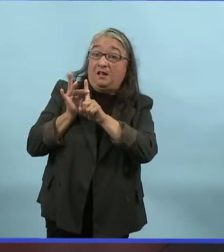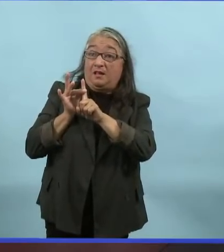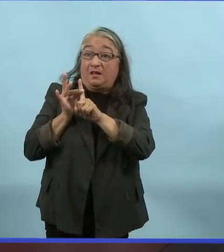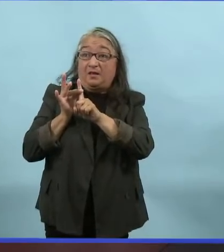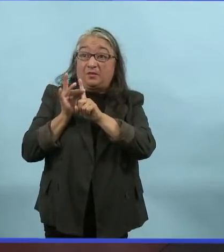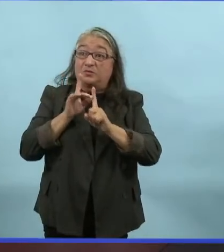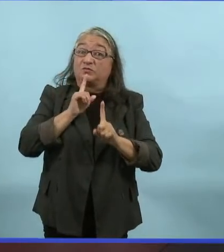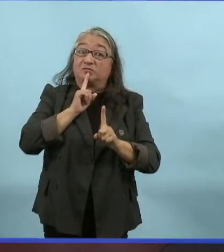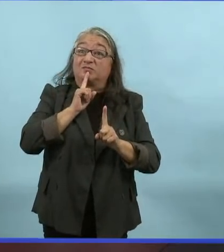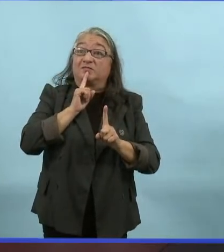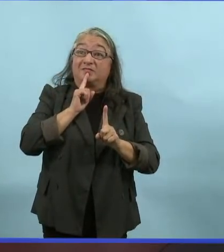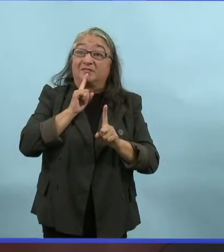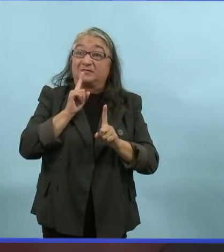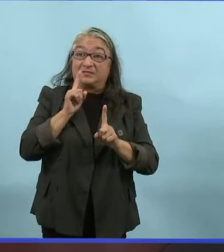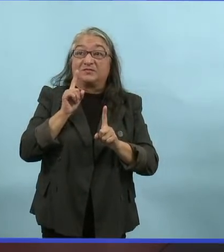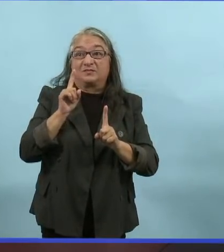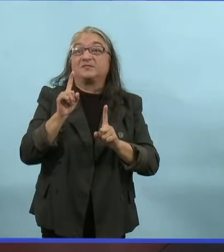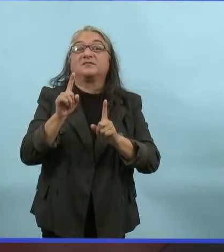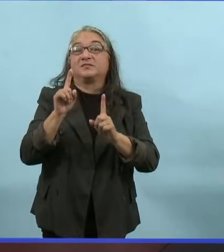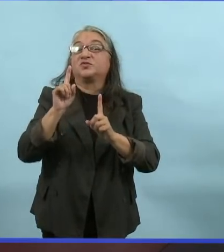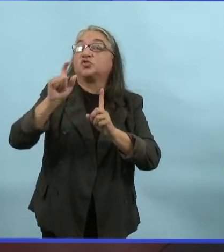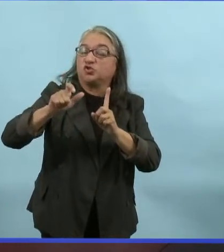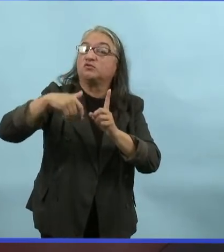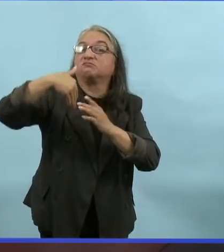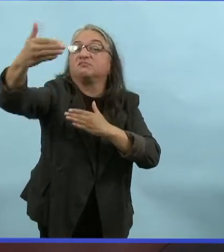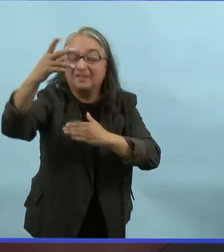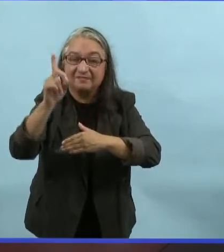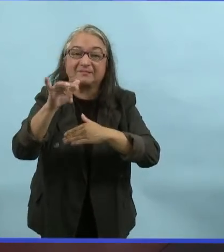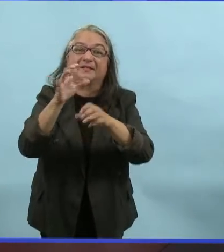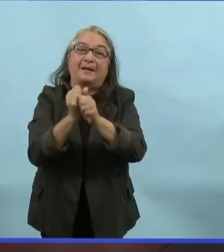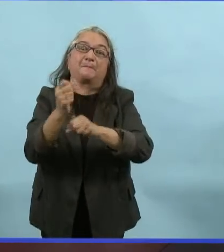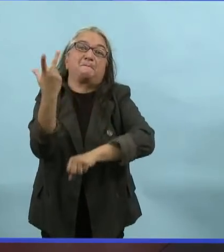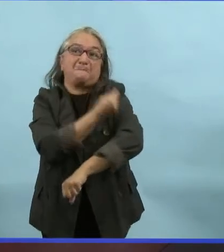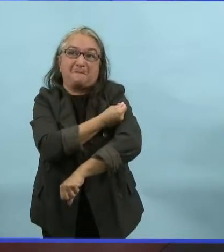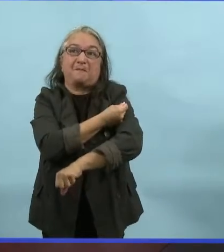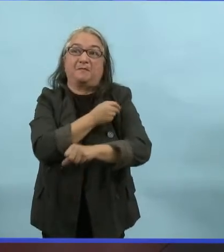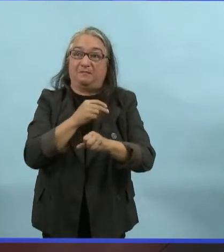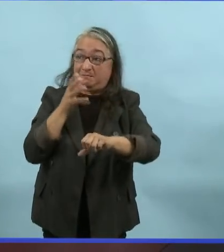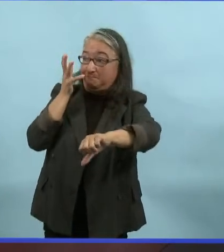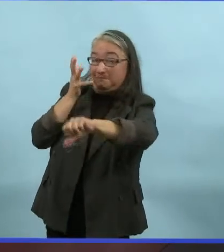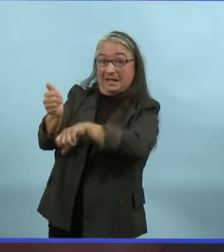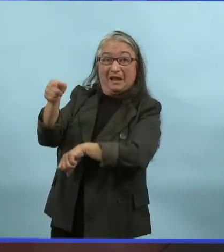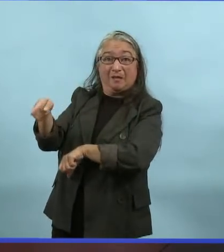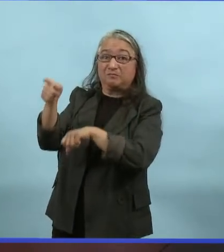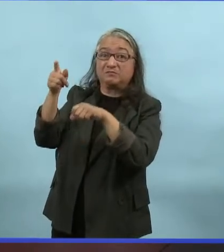it's just simply to show that this is our way to a post-pandemic Manitoban it's putting us in